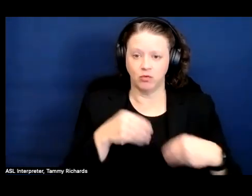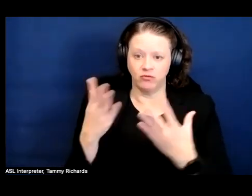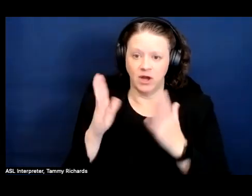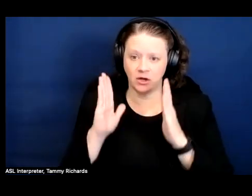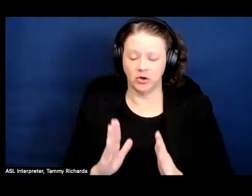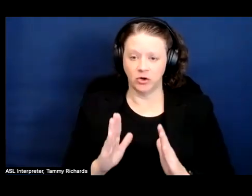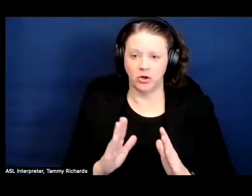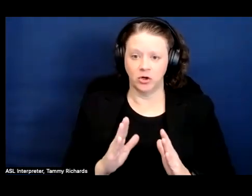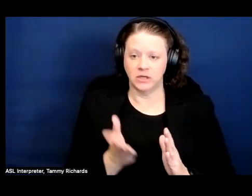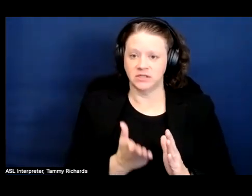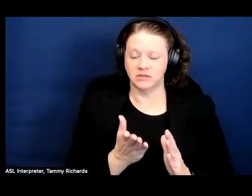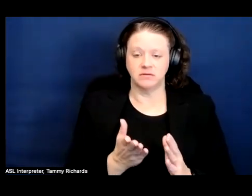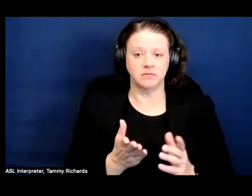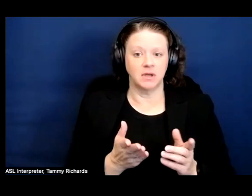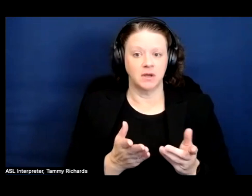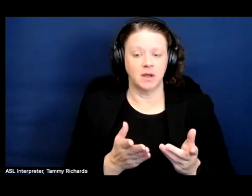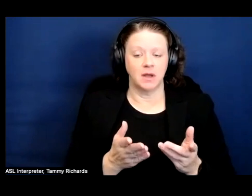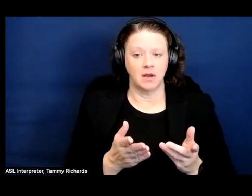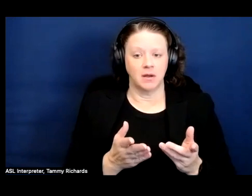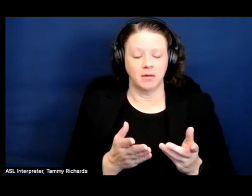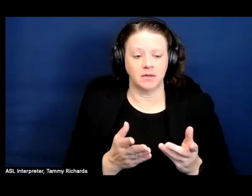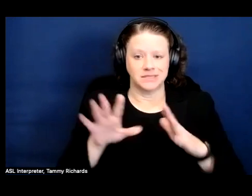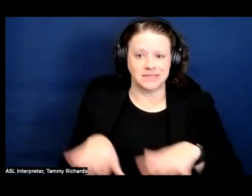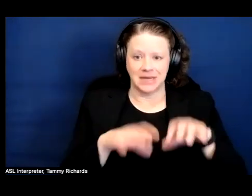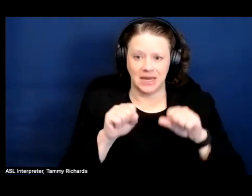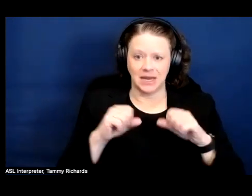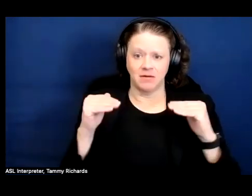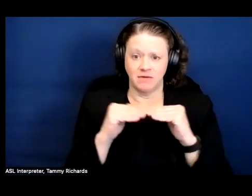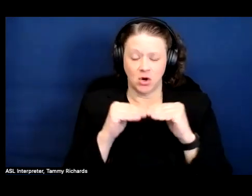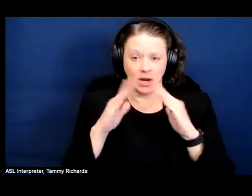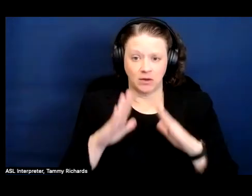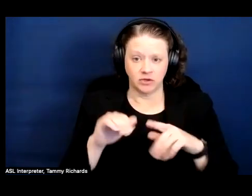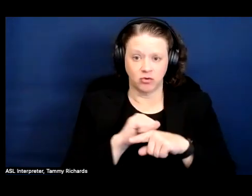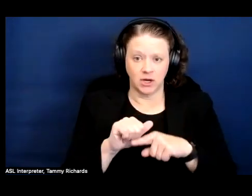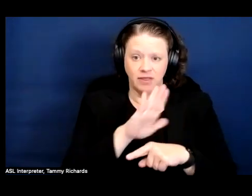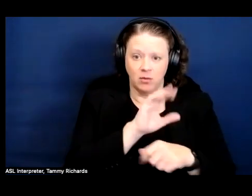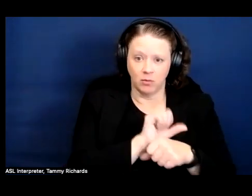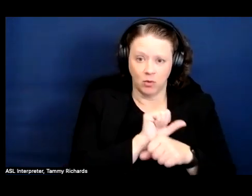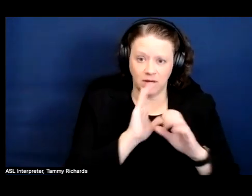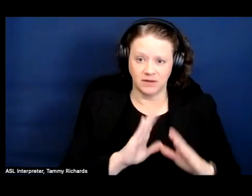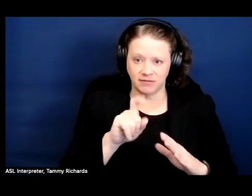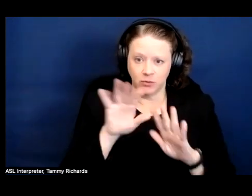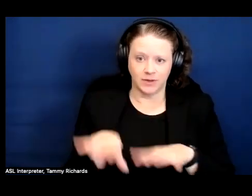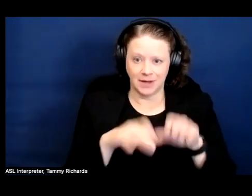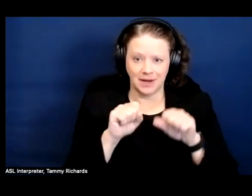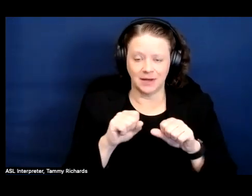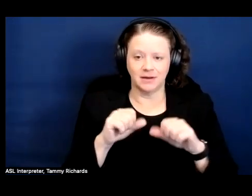basically, you'd be anticipating no Section 8, those automatic no's left and right.